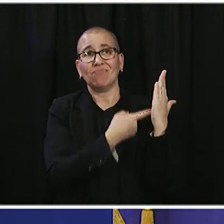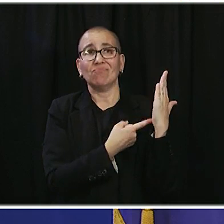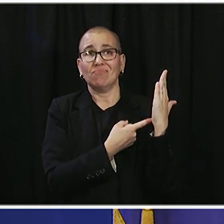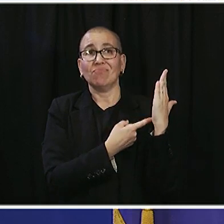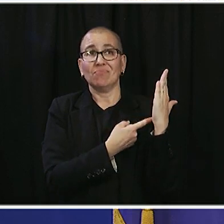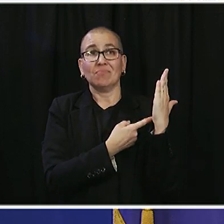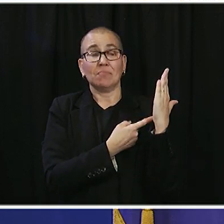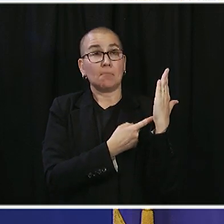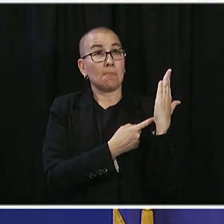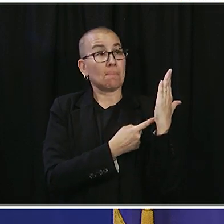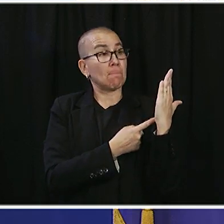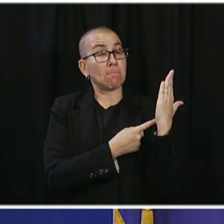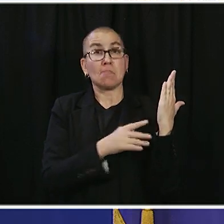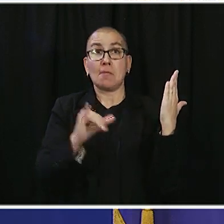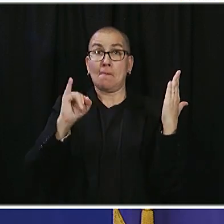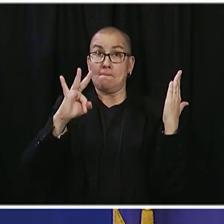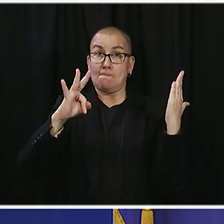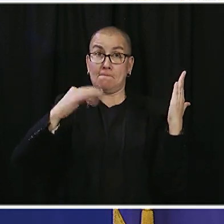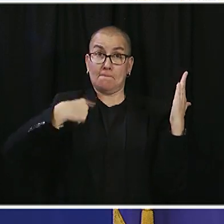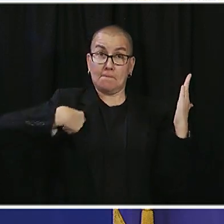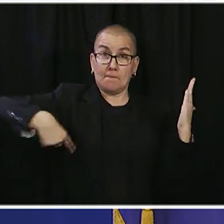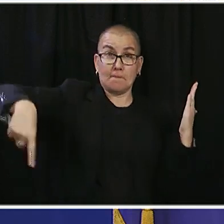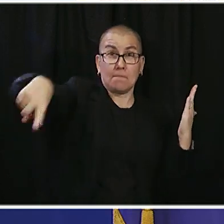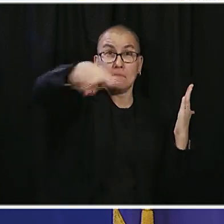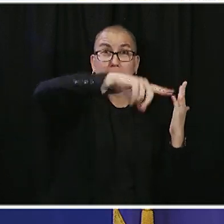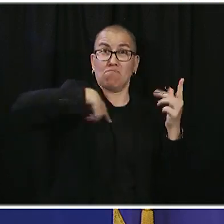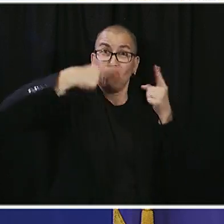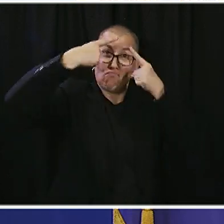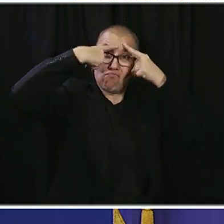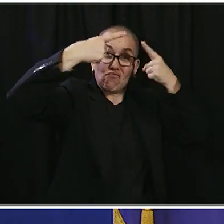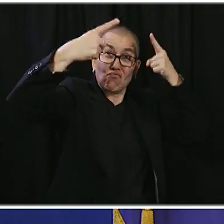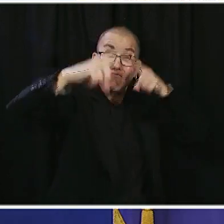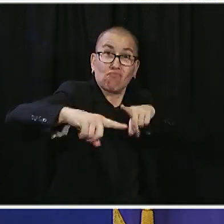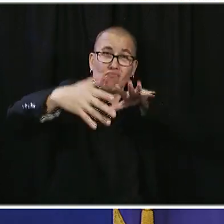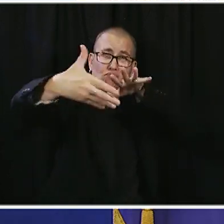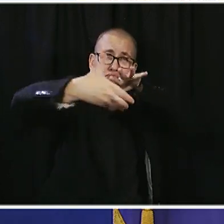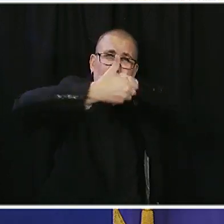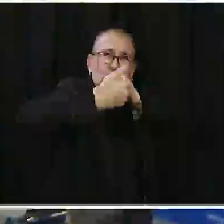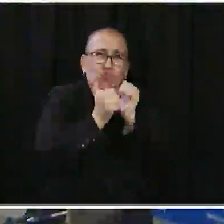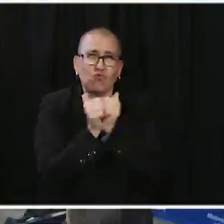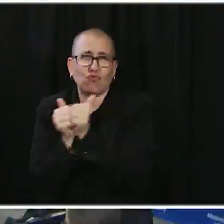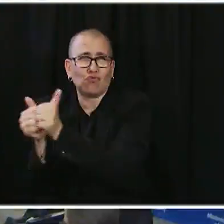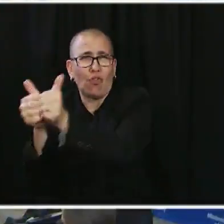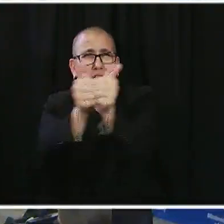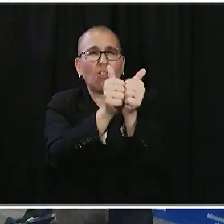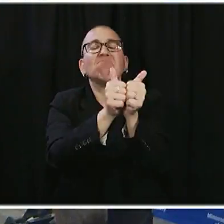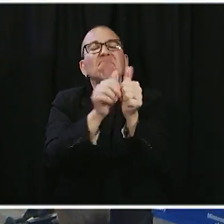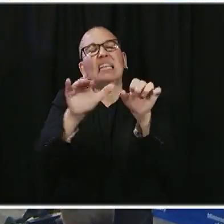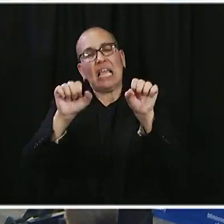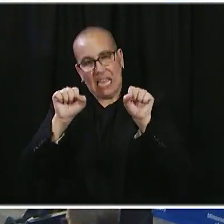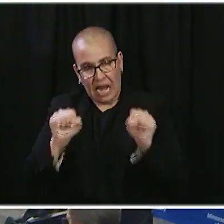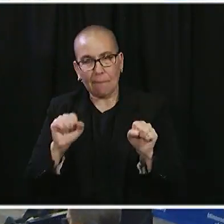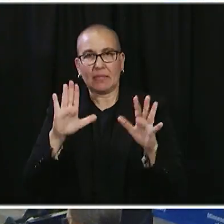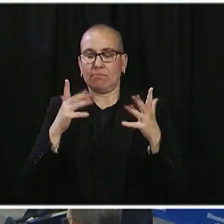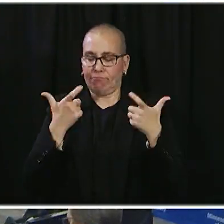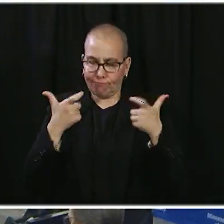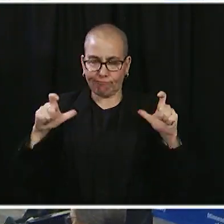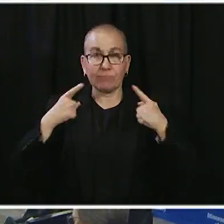WE'RE DOING THE BEST WE CAN AND THAT I JUST WANT MINNESOTANS TO KNOW, IF WE DO THIS RIGHT TOGETHER WE CONTINUE TO KEEP PEOPLE SAFE AND MOVE OUR ECONOMY BACK.